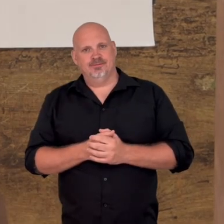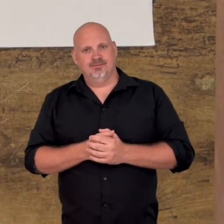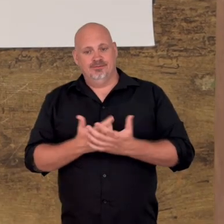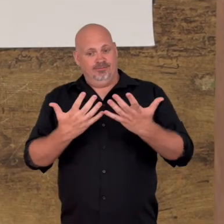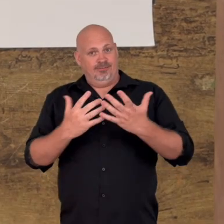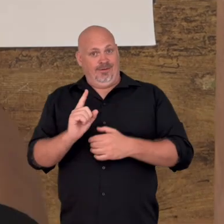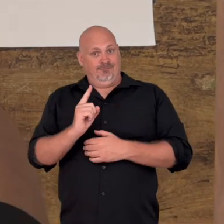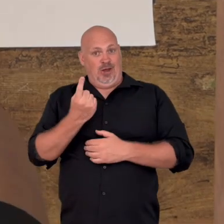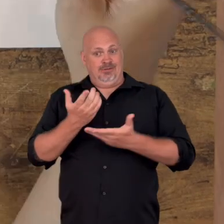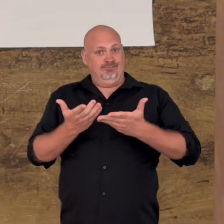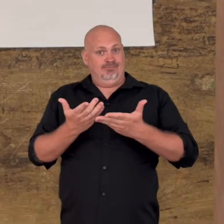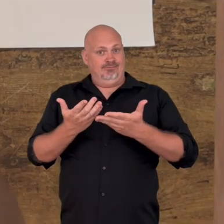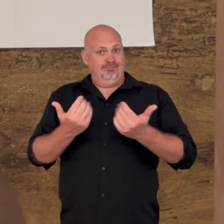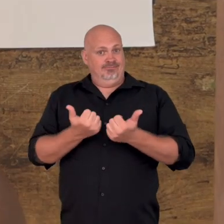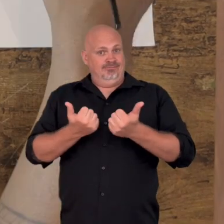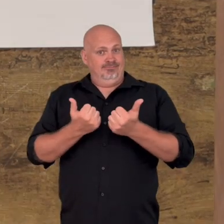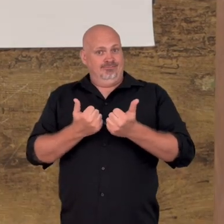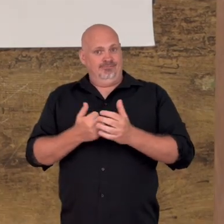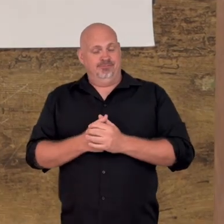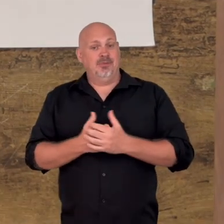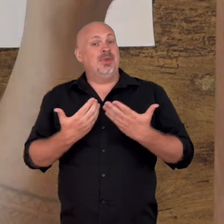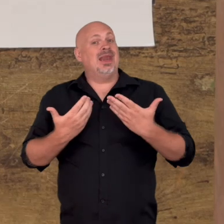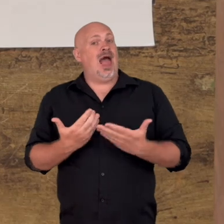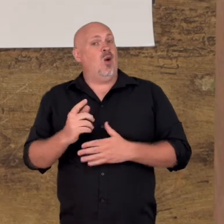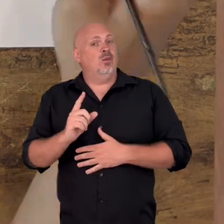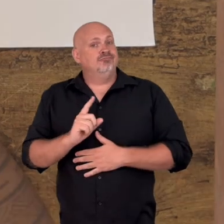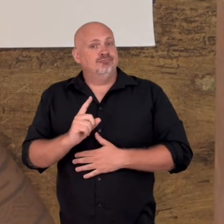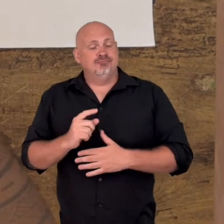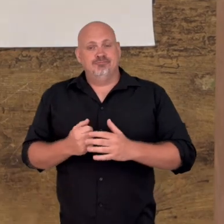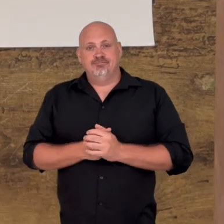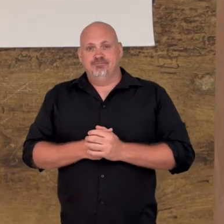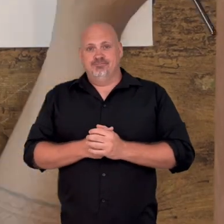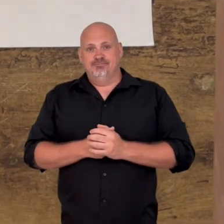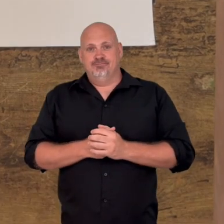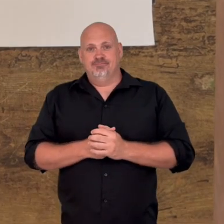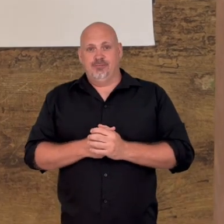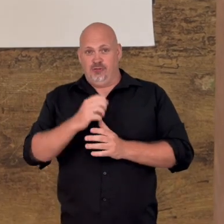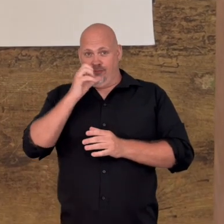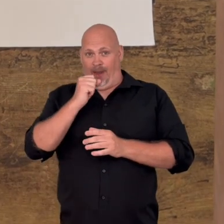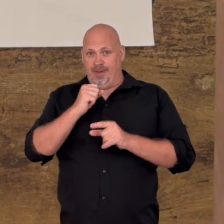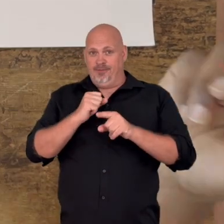so remember the orange and red the little tiny da yeah that's what I'm gonna use